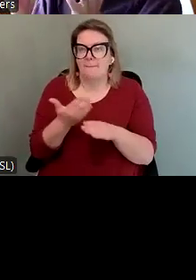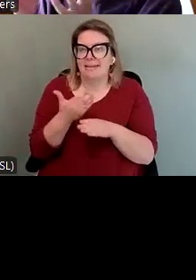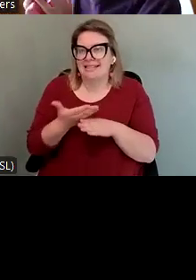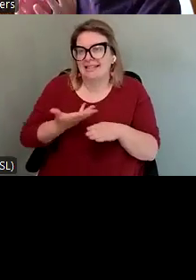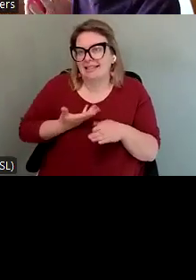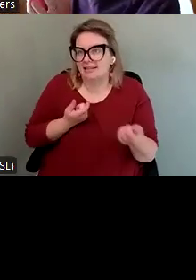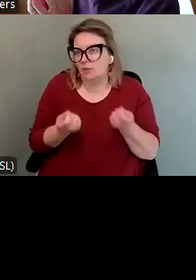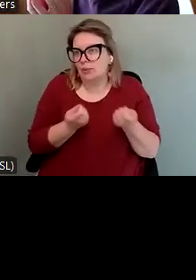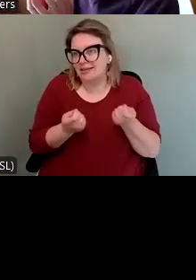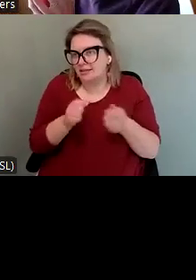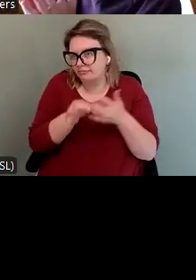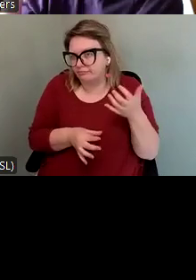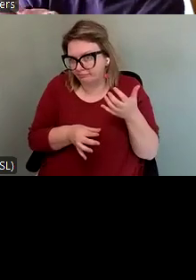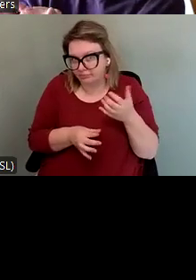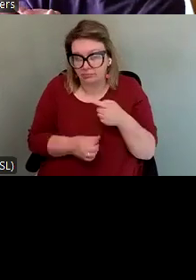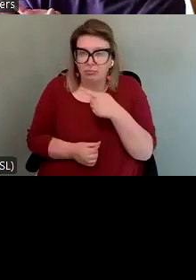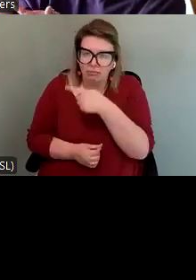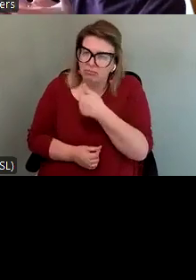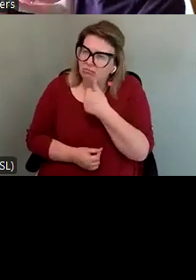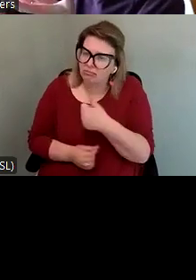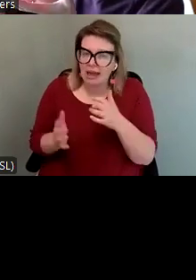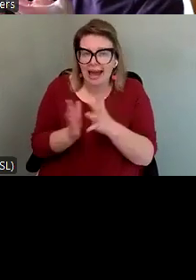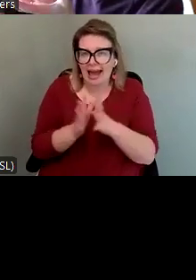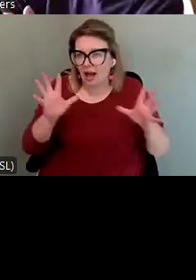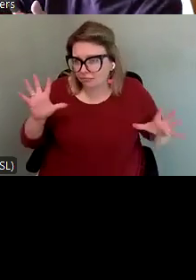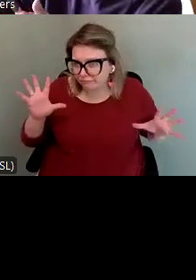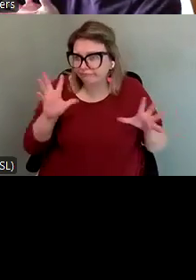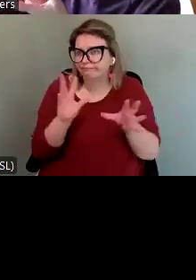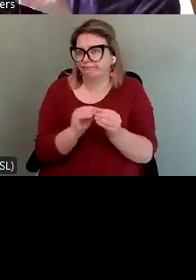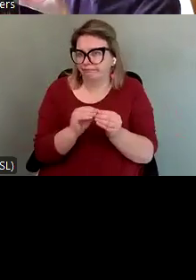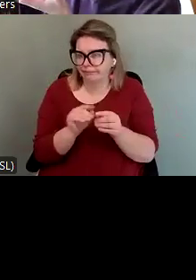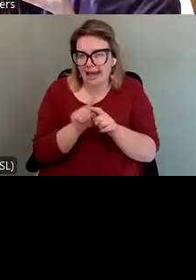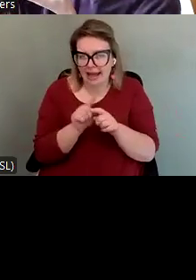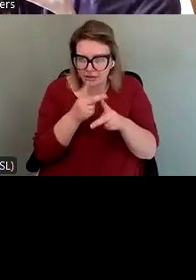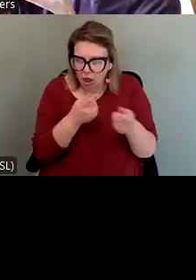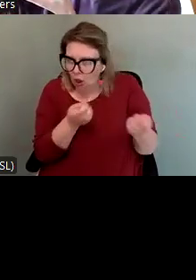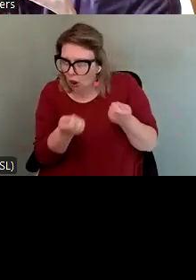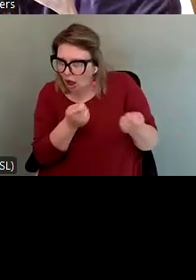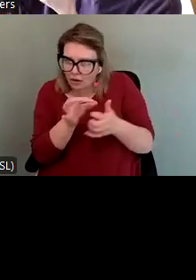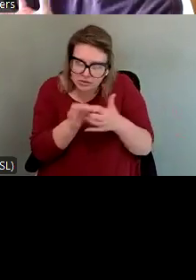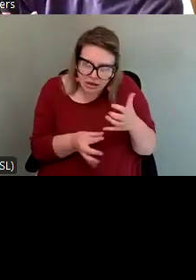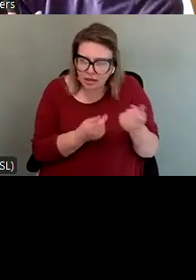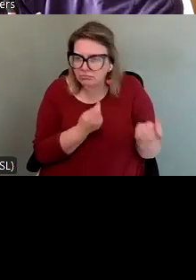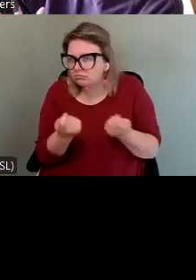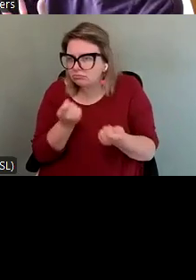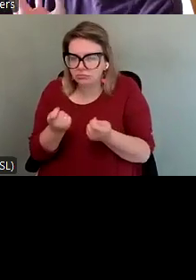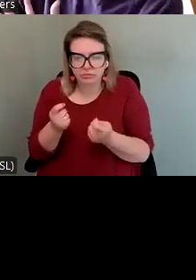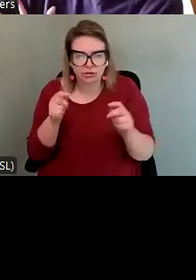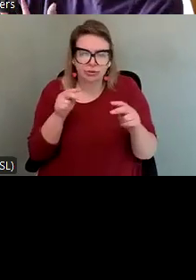It's a great way to consolidate everything and then look after the access to any of those things.